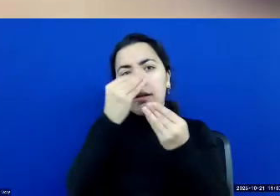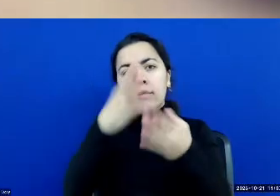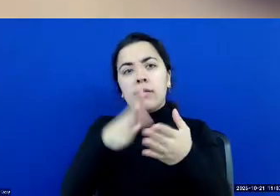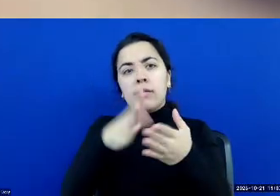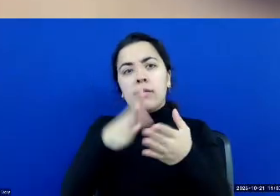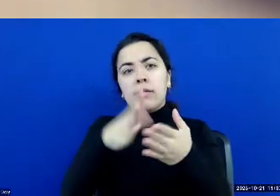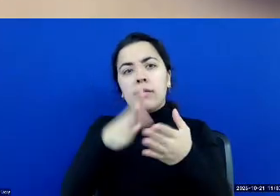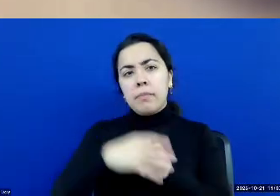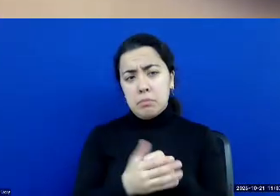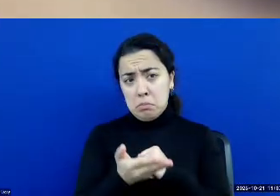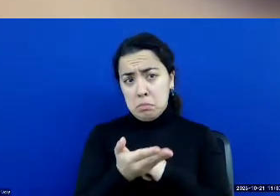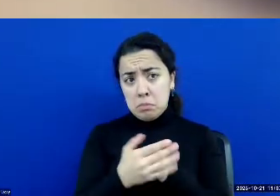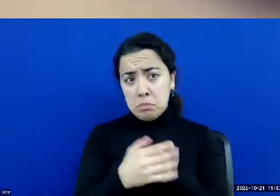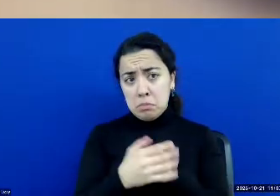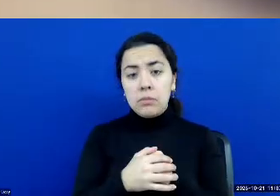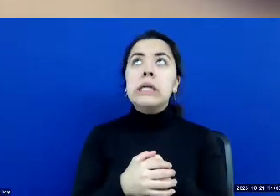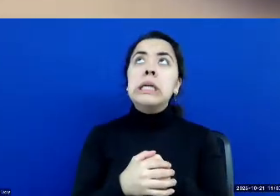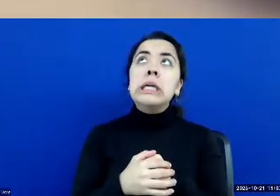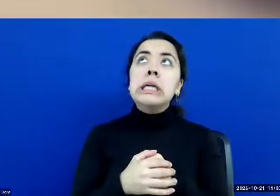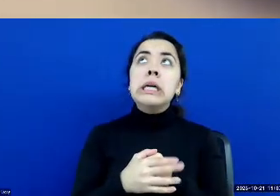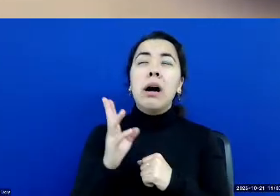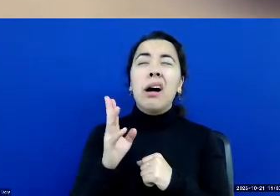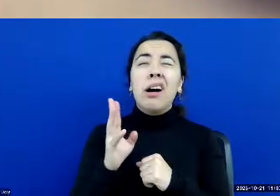Kathleen DeForest: To enforce accessibility on content development.